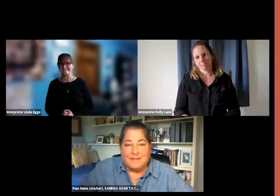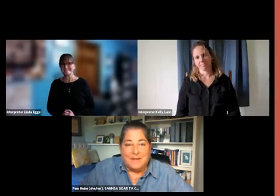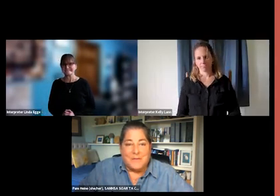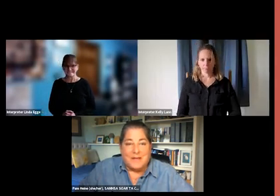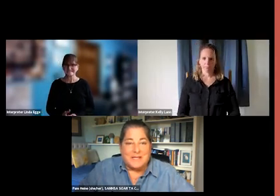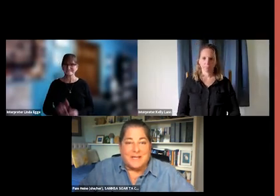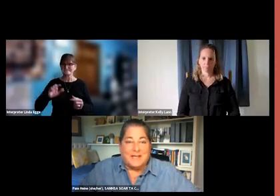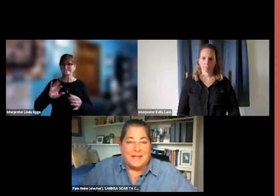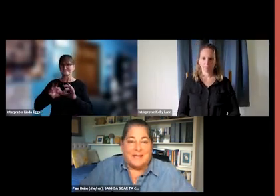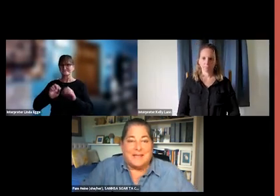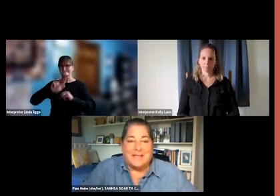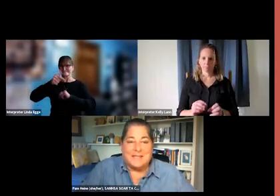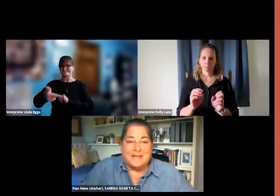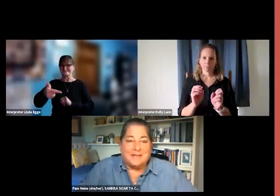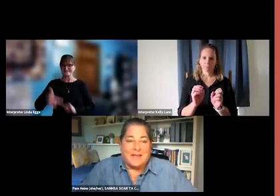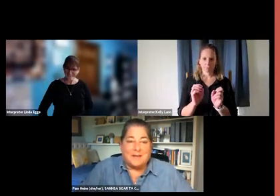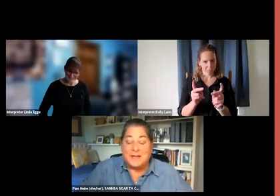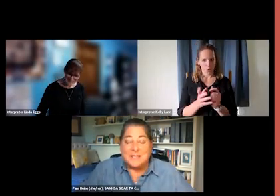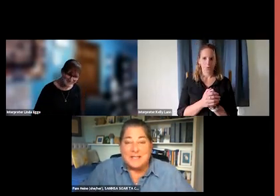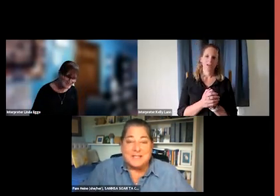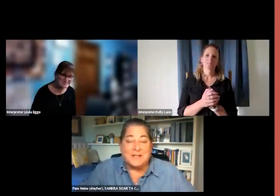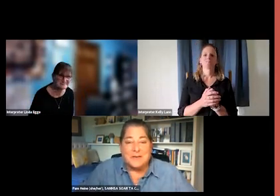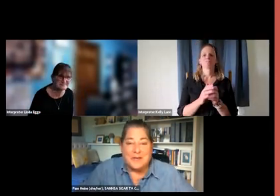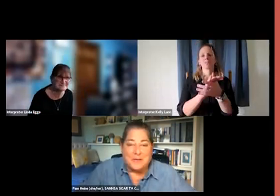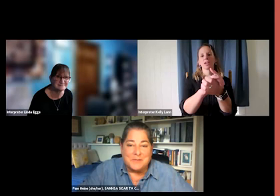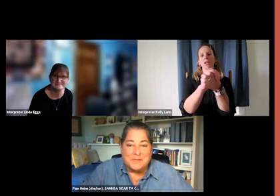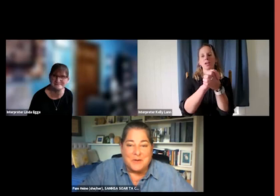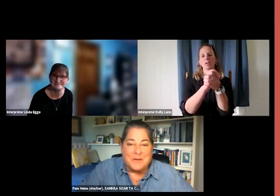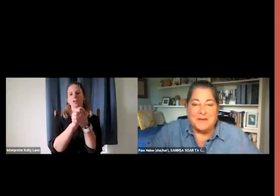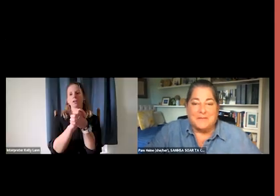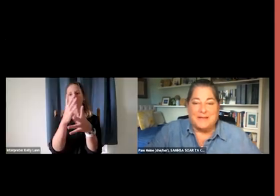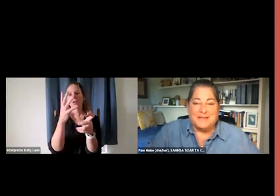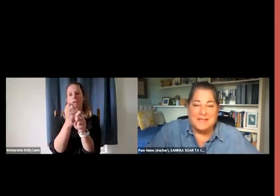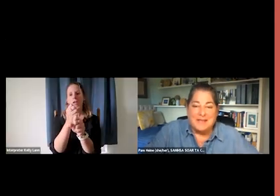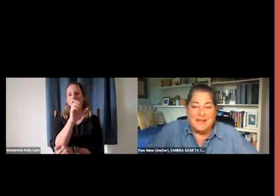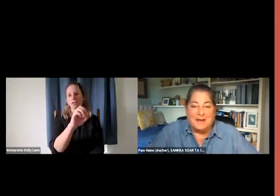Thank you, Ashley and Elisa, and congratulations on earning your Social Security benefits.